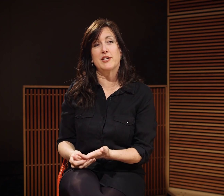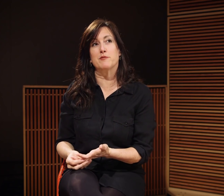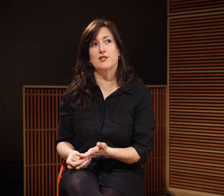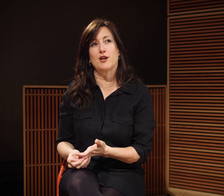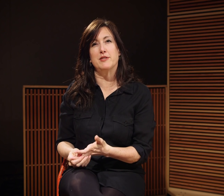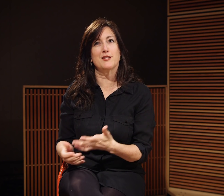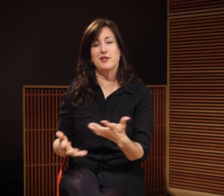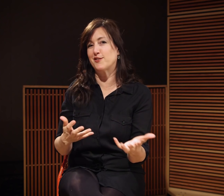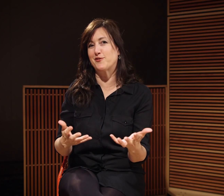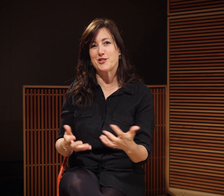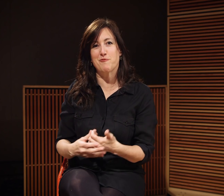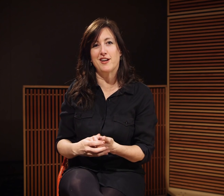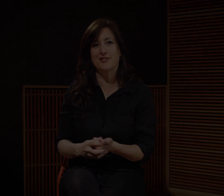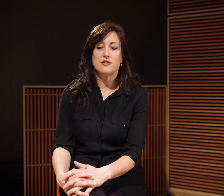and sometimes the song means something different for someone else.